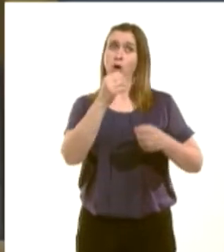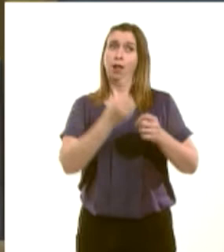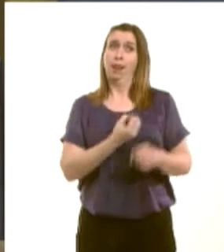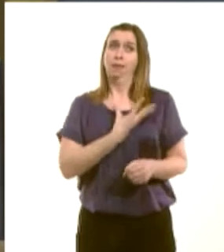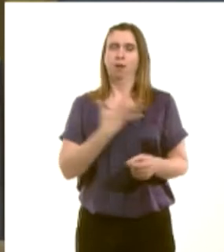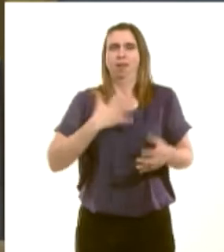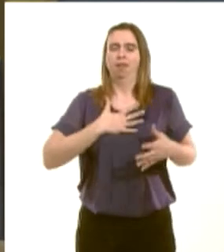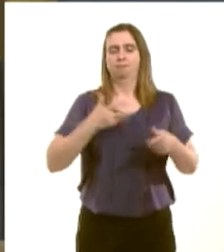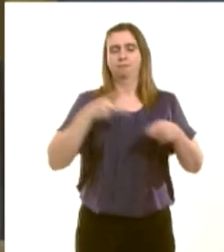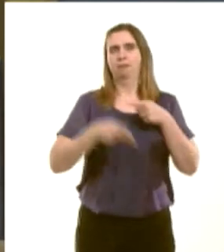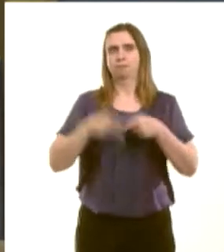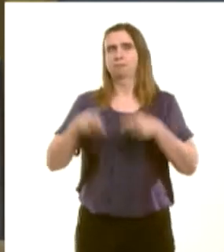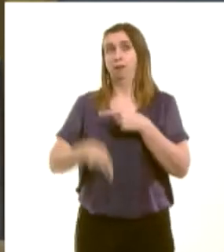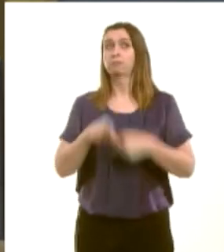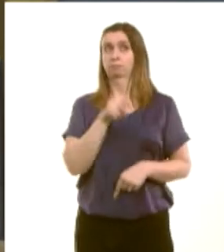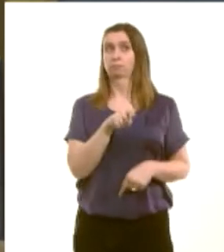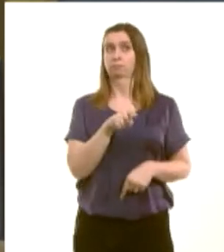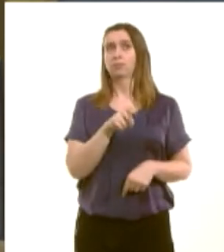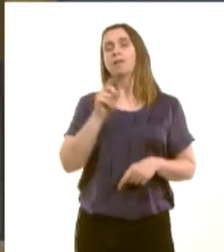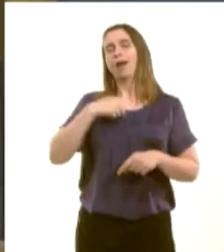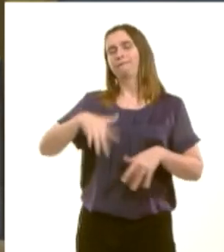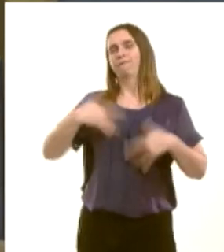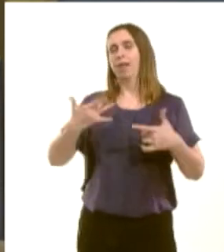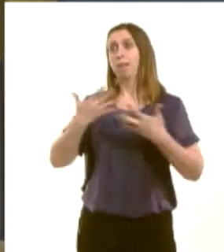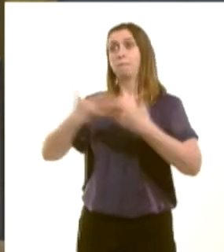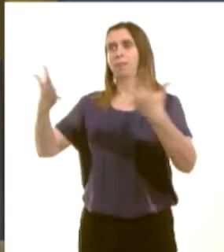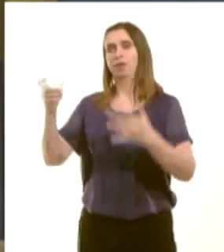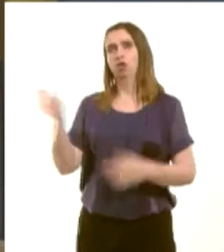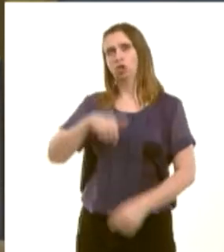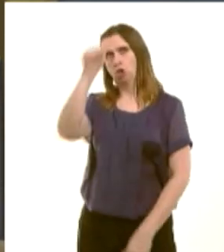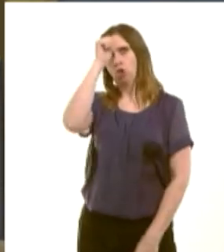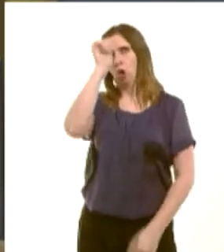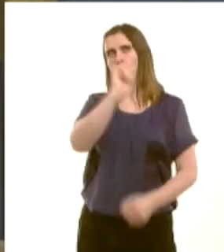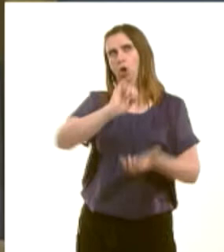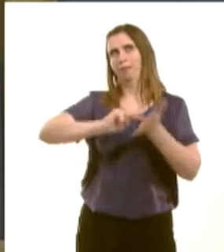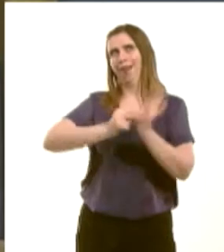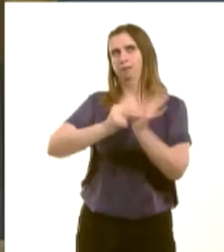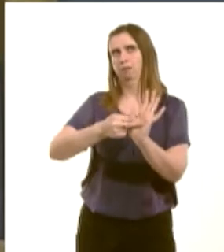people do deserve to hear what your intentions are. The Shadow Chancellor has said that he